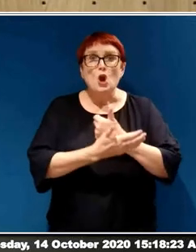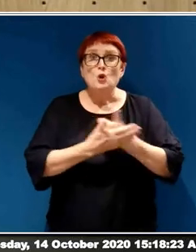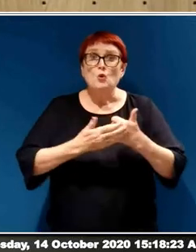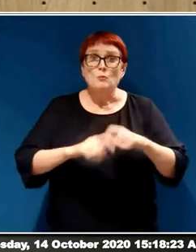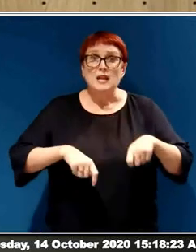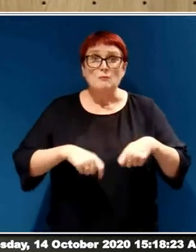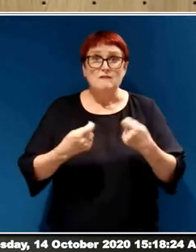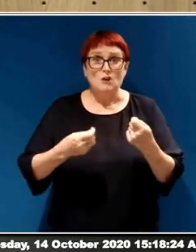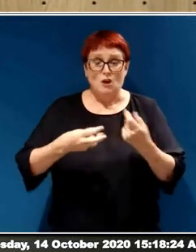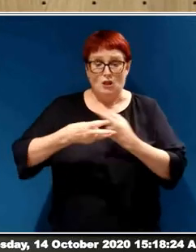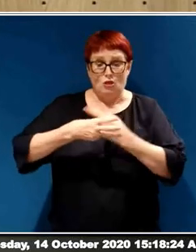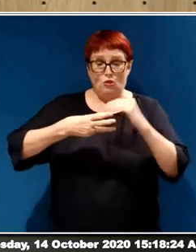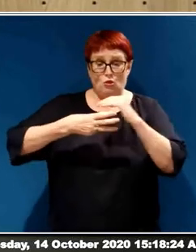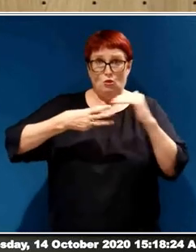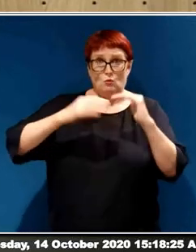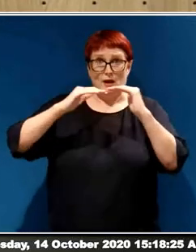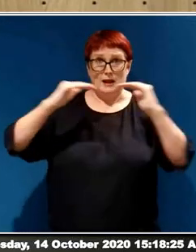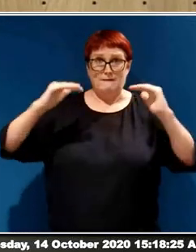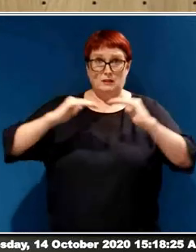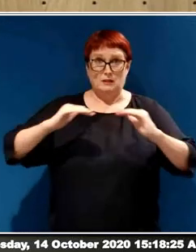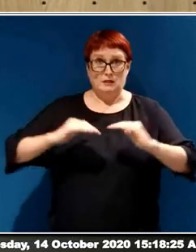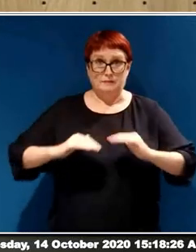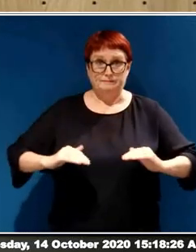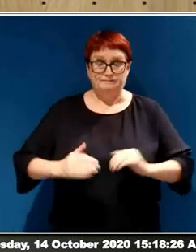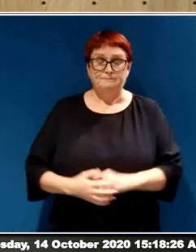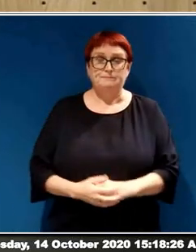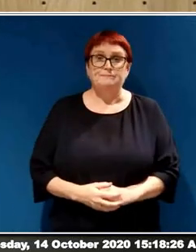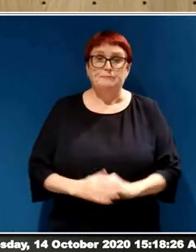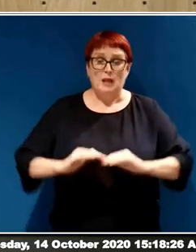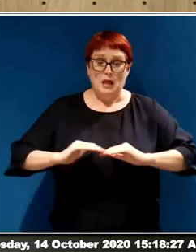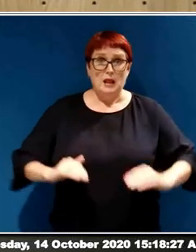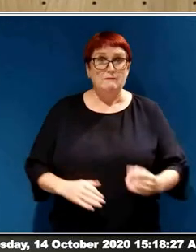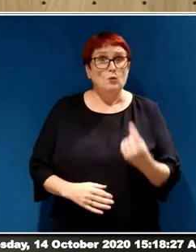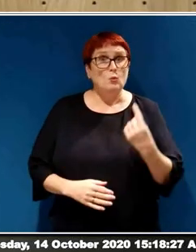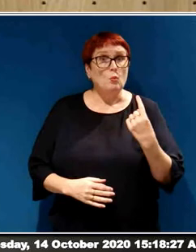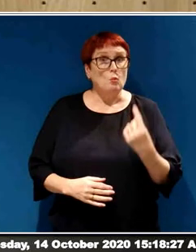At that first tier we're looking for adjustments that will help, as Dr de